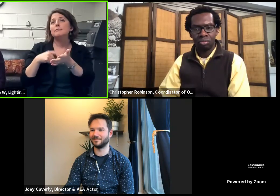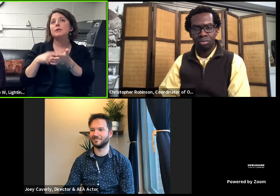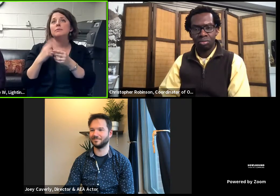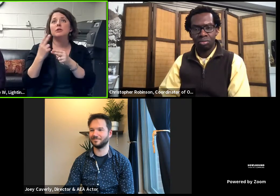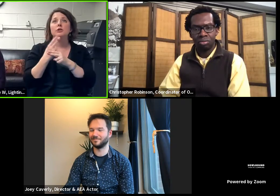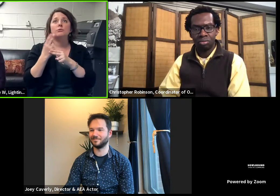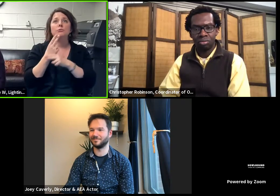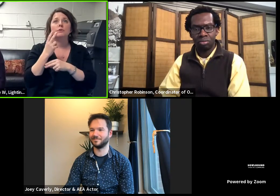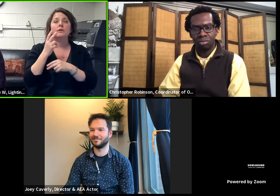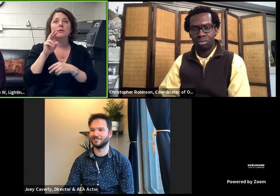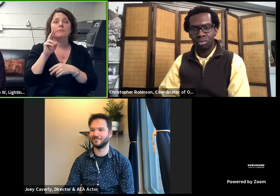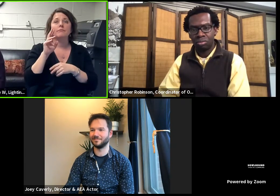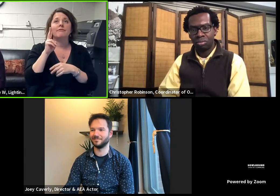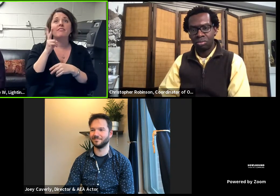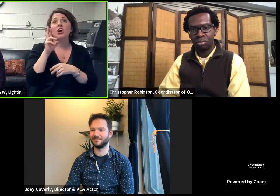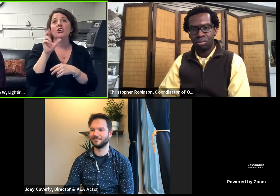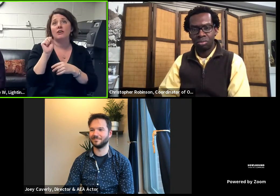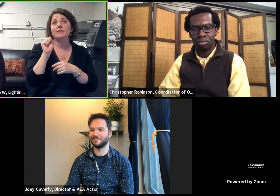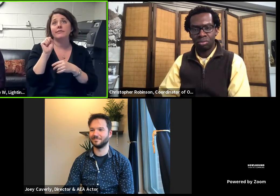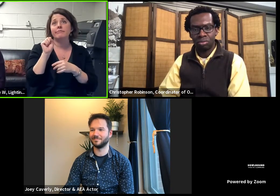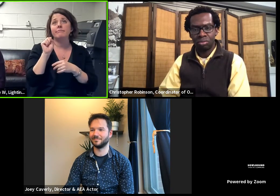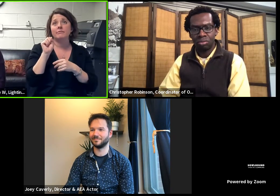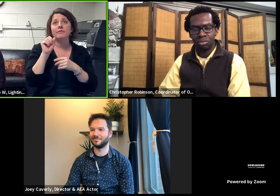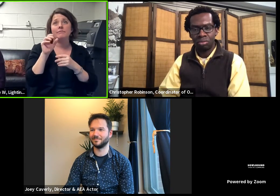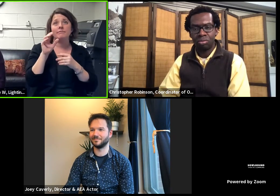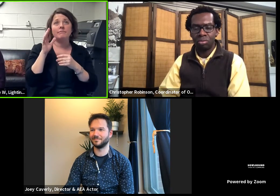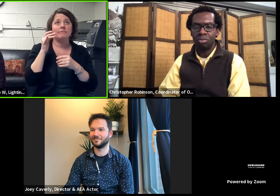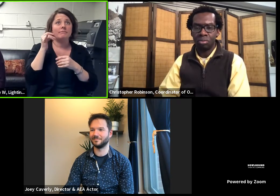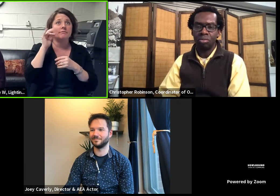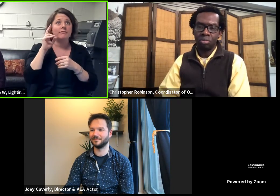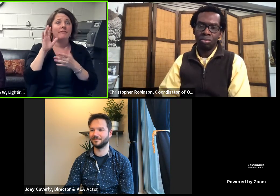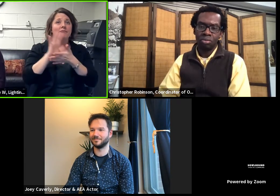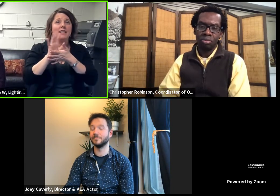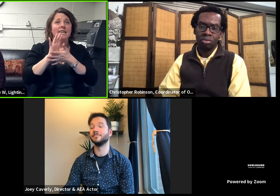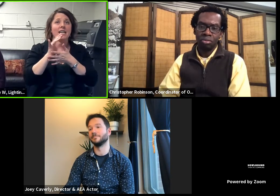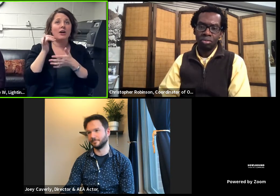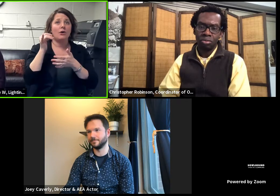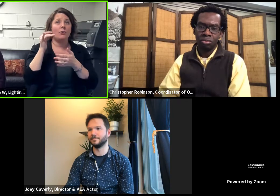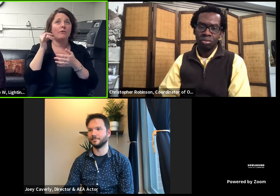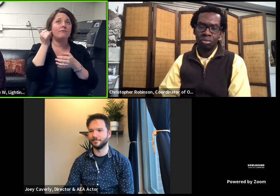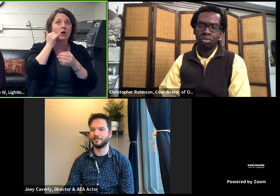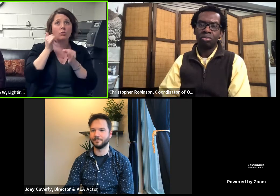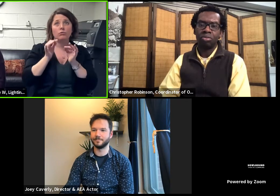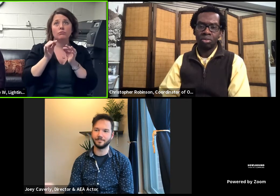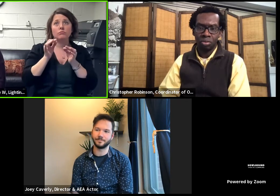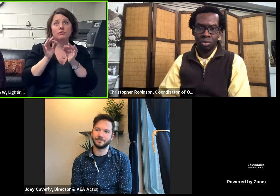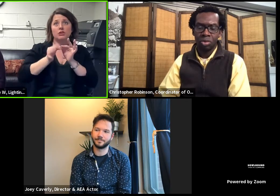to help resolve issues we need resolved, and so then we'll have to be a relay service, VRS,